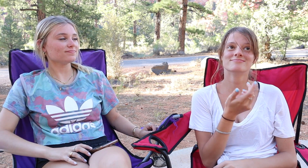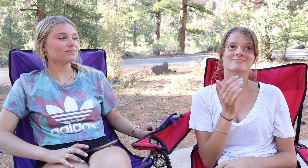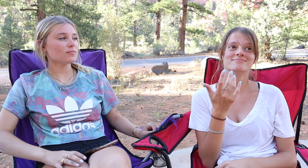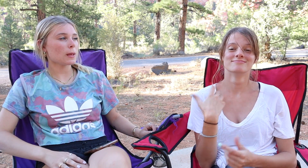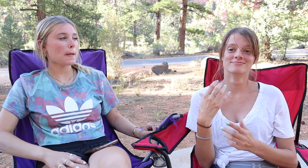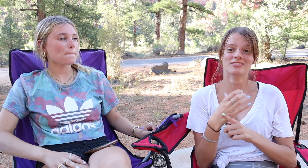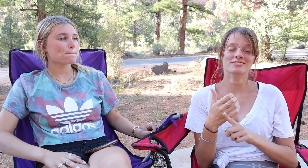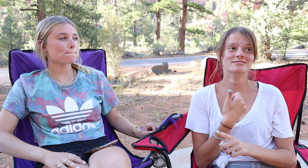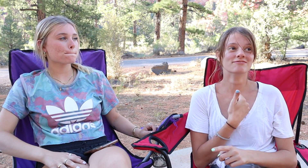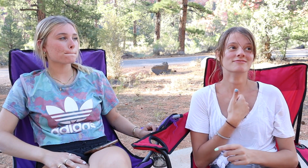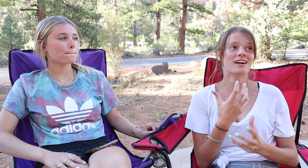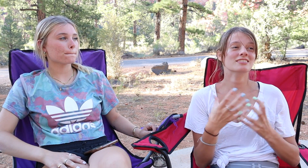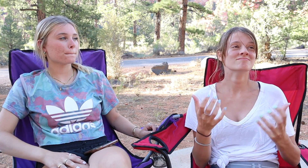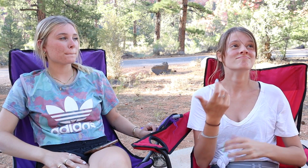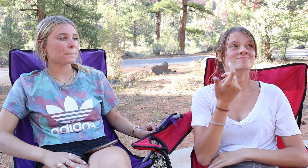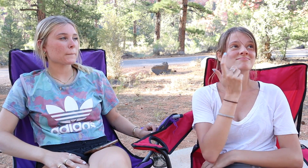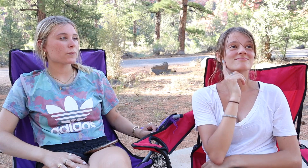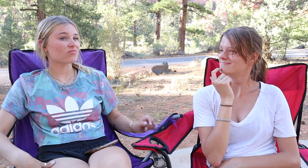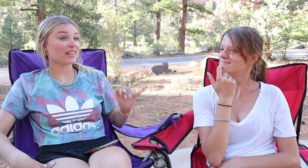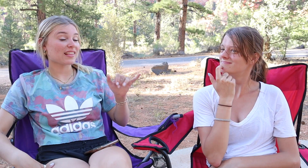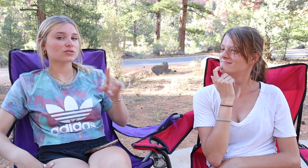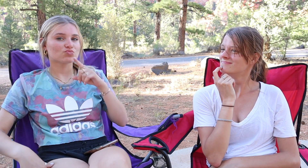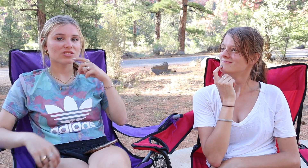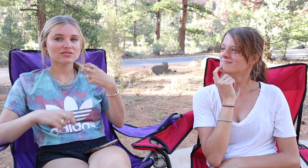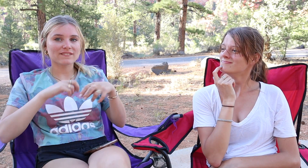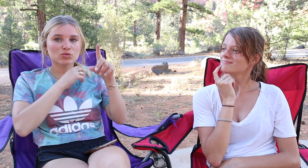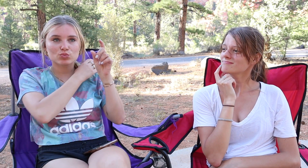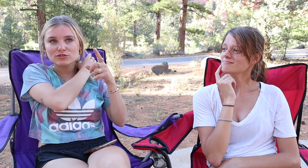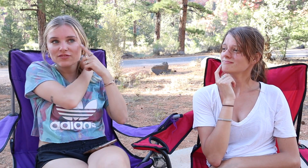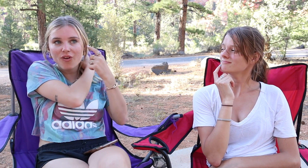I observe myself a lot C: that is a tough question for many people in general